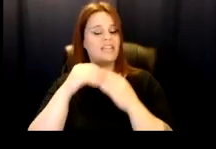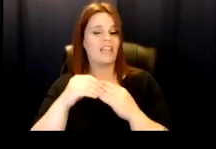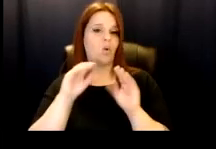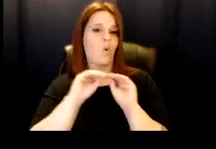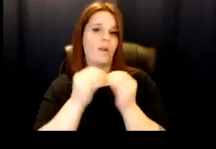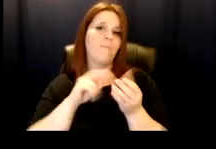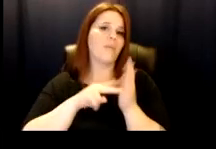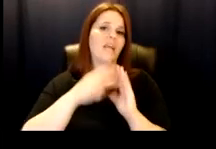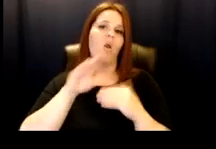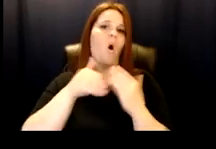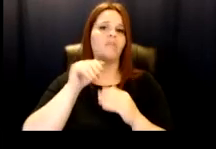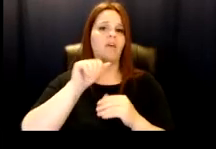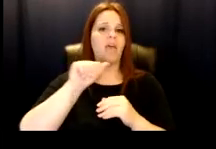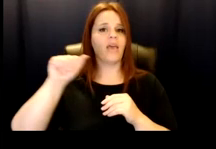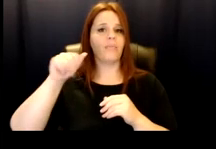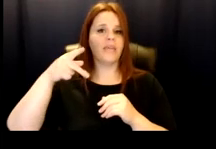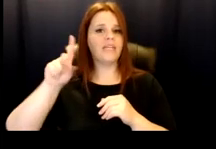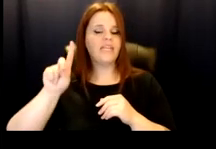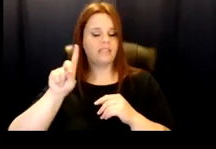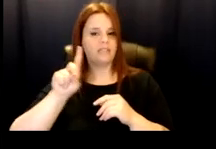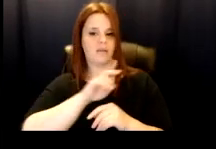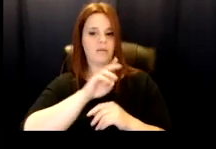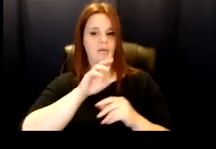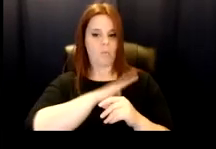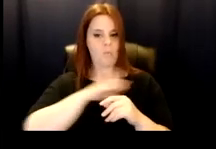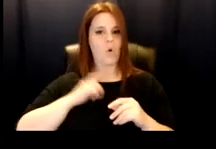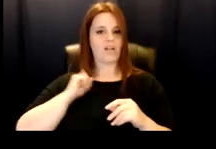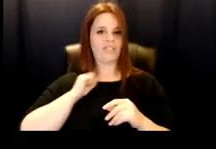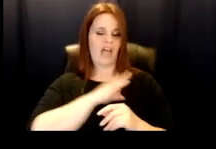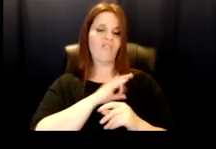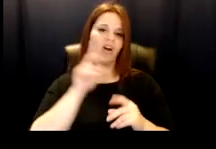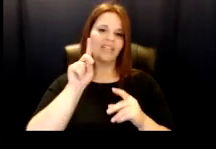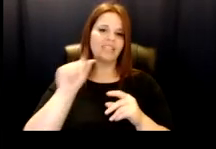of AAPD's employees and board members are disabled people themselves. We work across